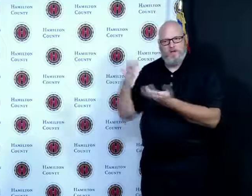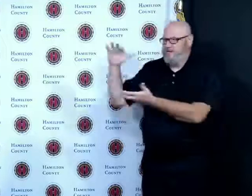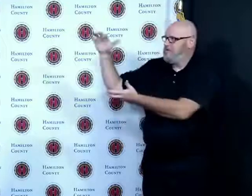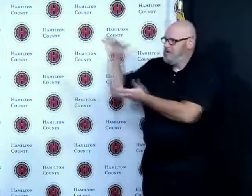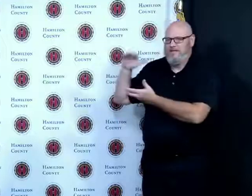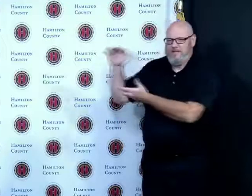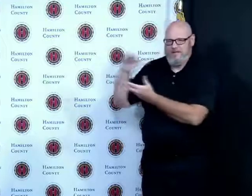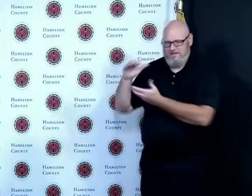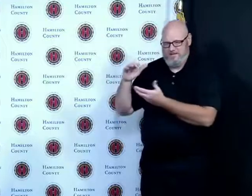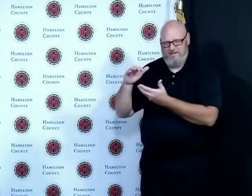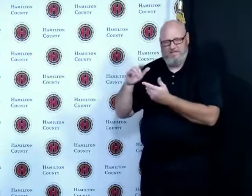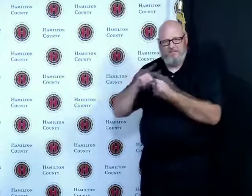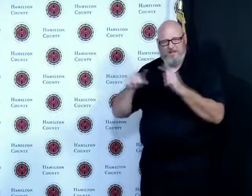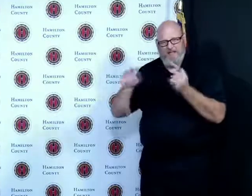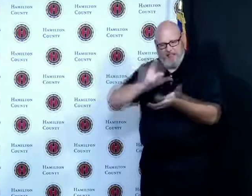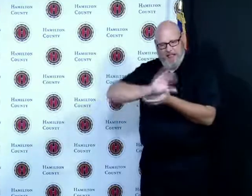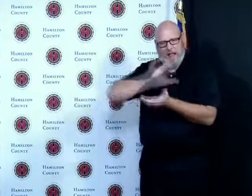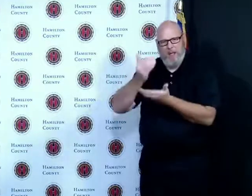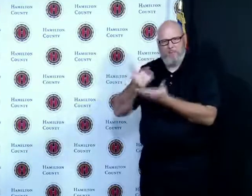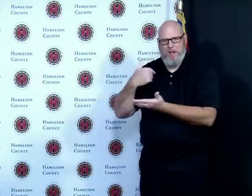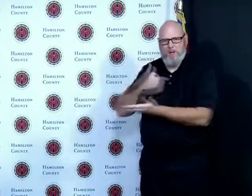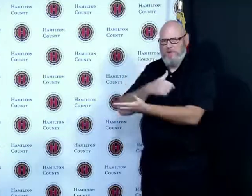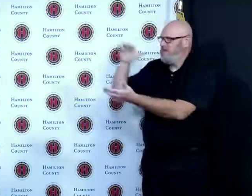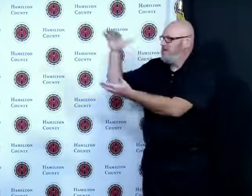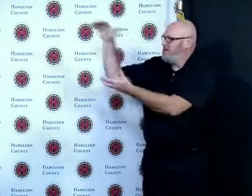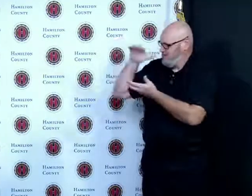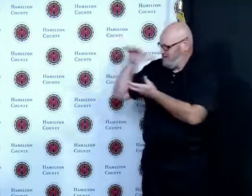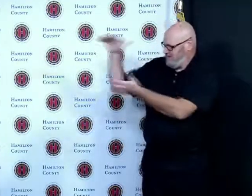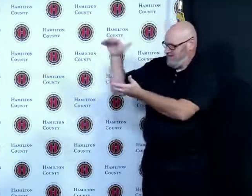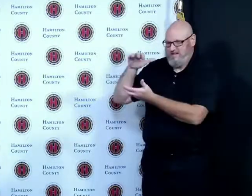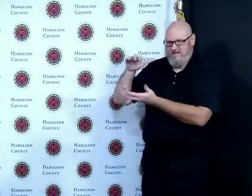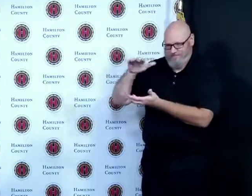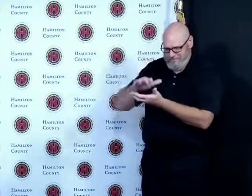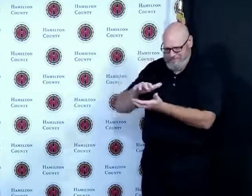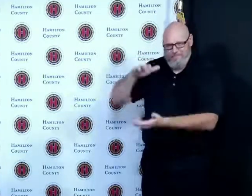coming into this community so the eligibility is going up and the doses are actually going down